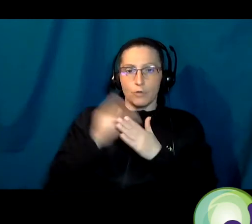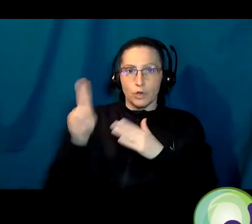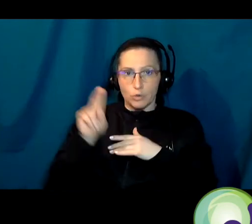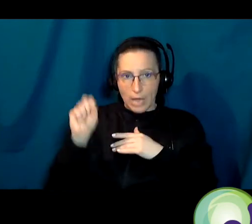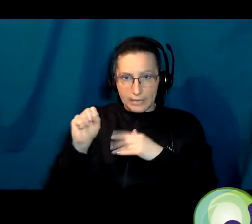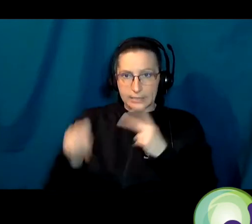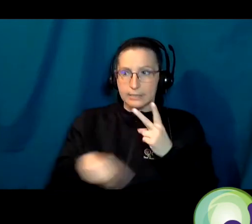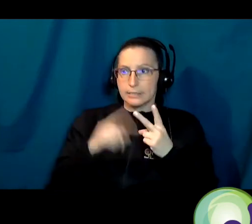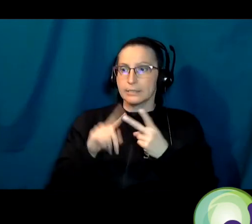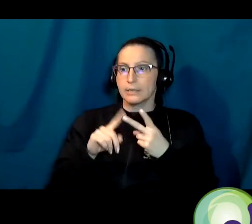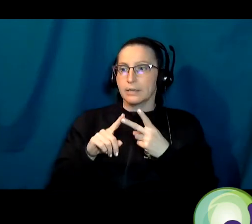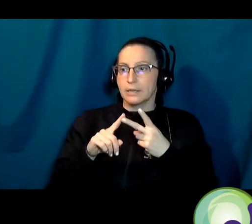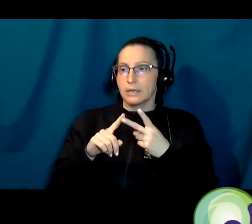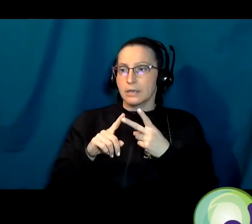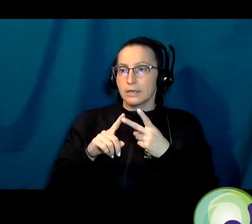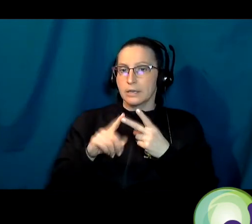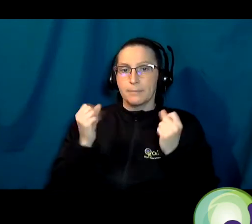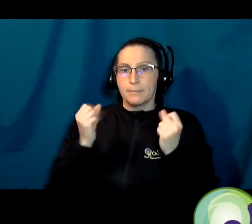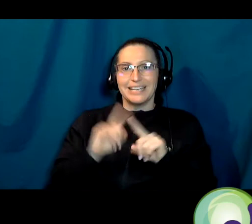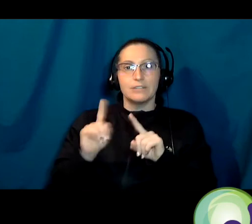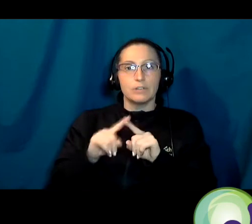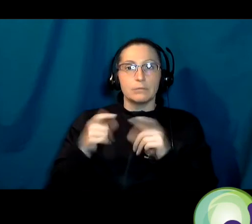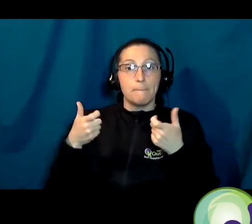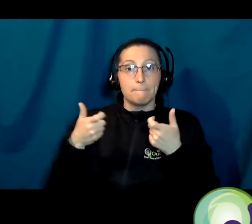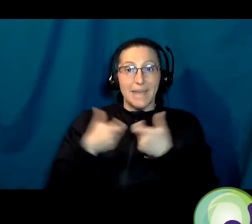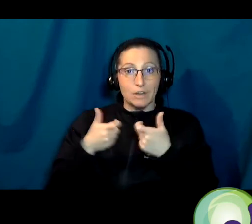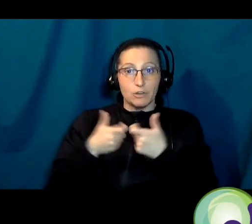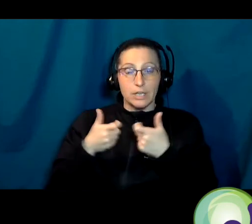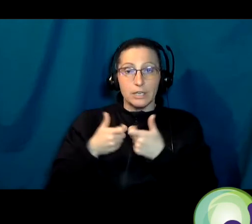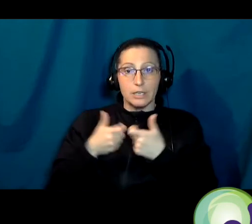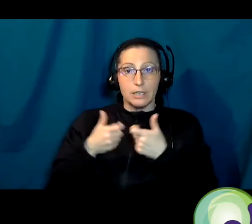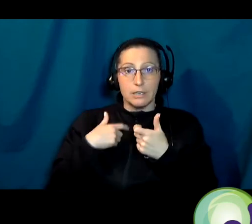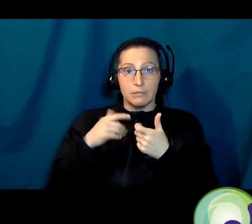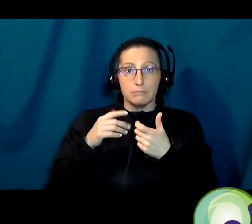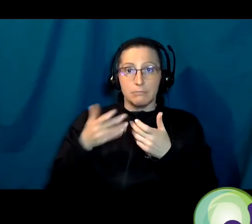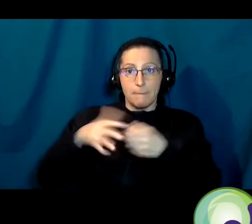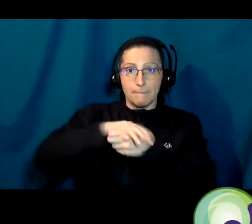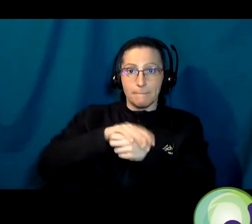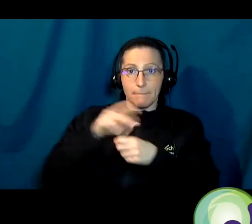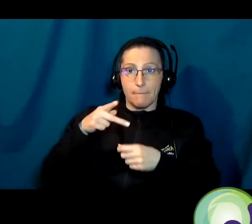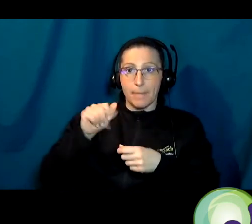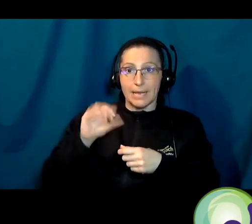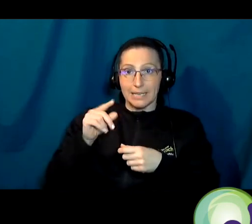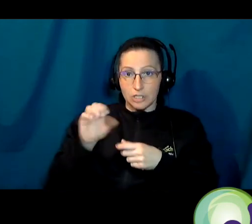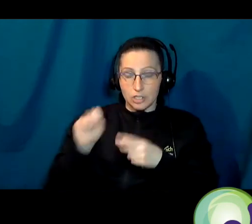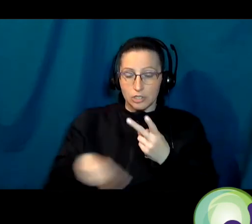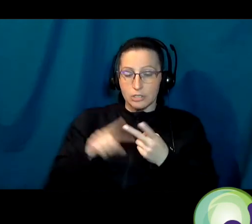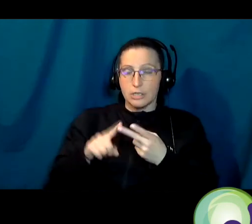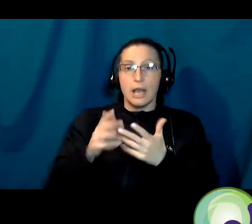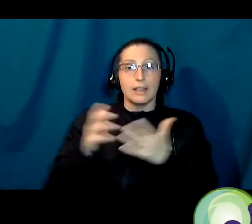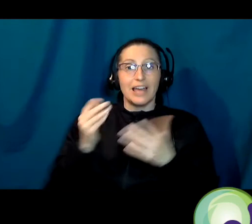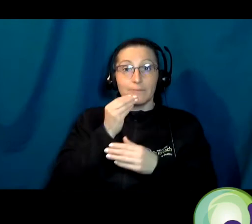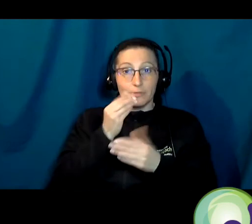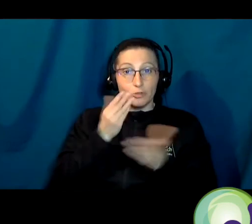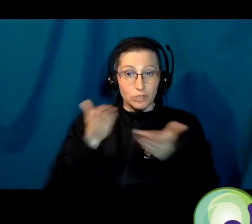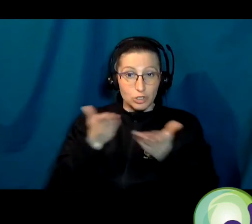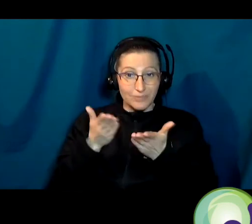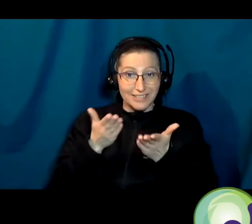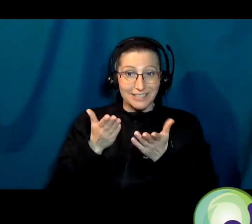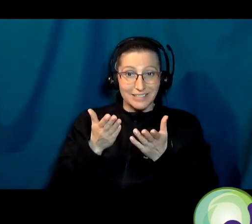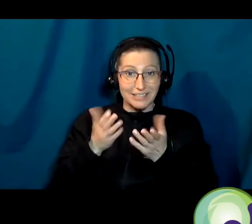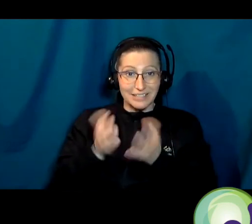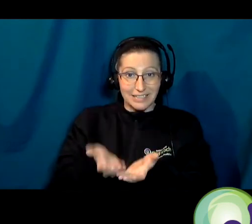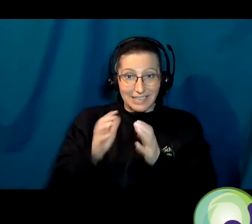We have a lot of battery packaging, that we do, a lot of food service containers, snack packs,